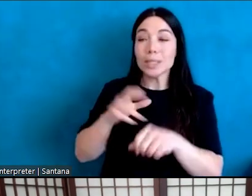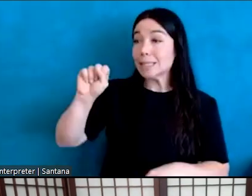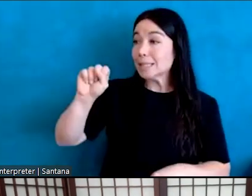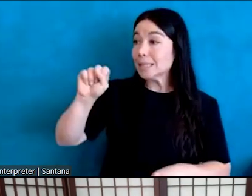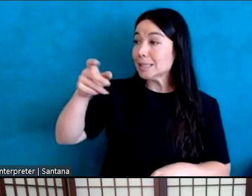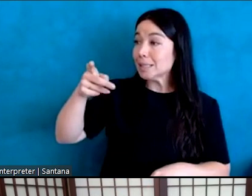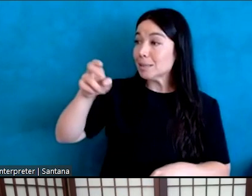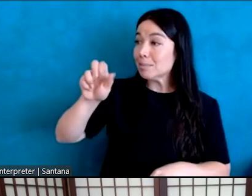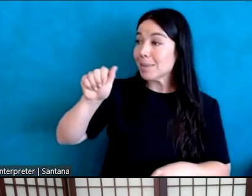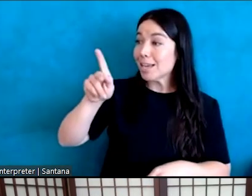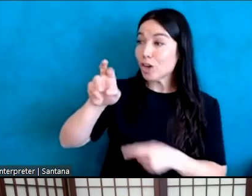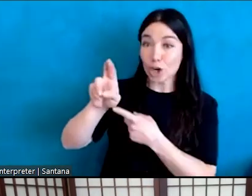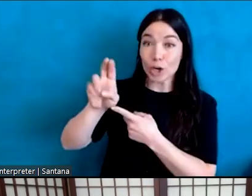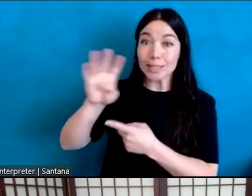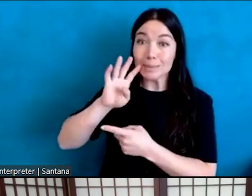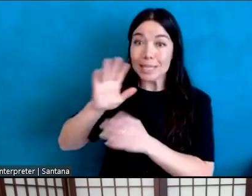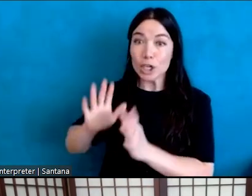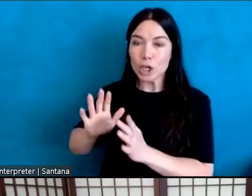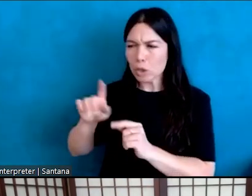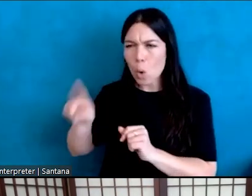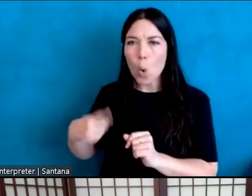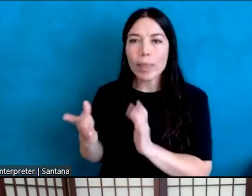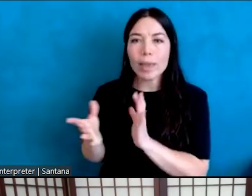to fluent users who acquired the language under consideration as children.